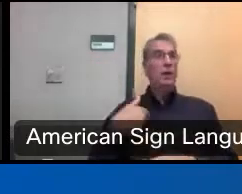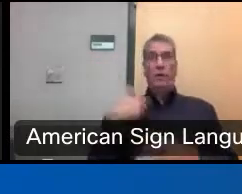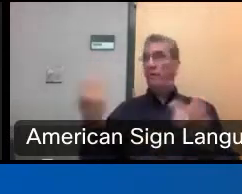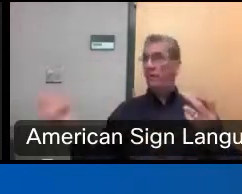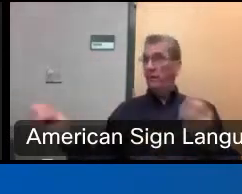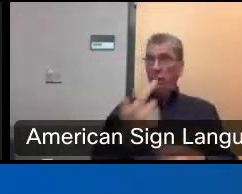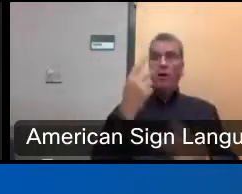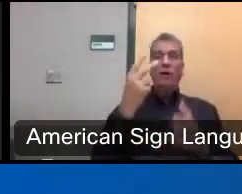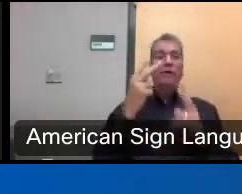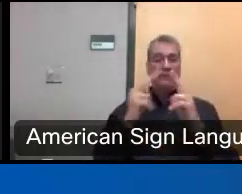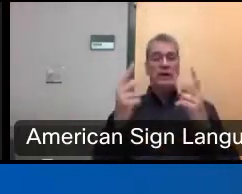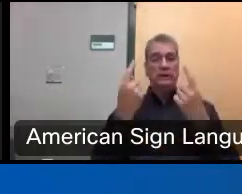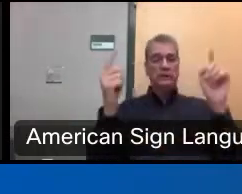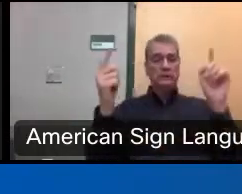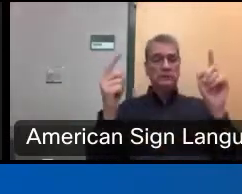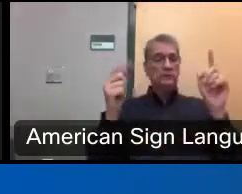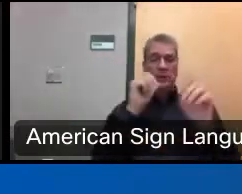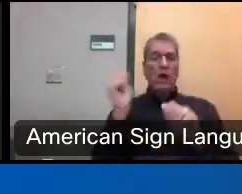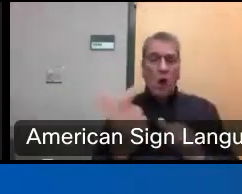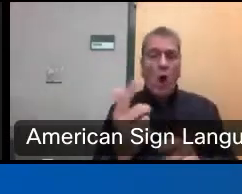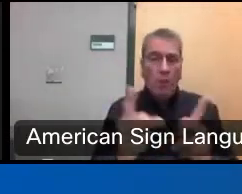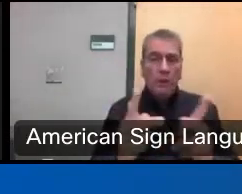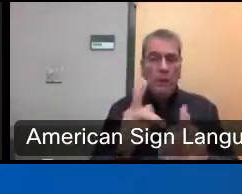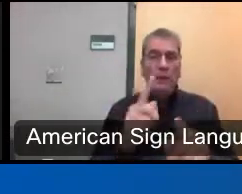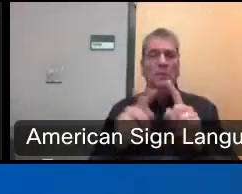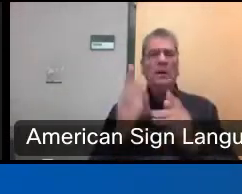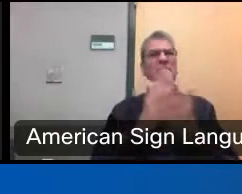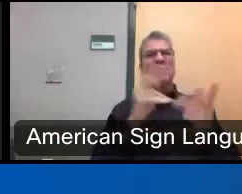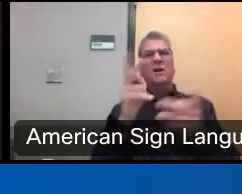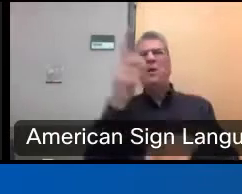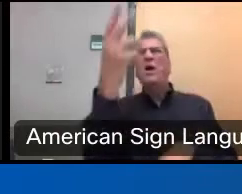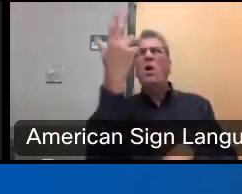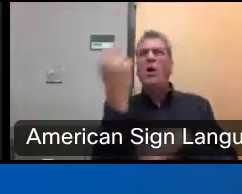I know not everybody. But some people are saying, why did you make us do all these things